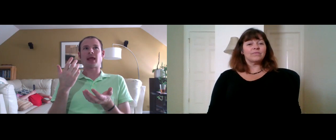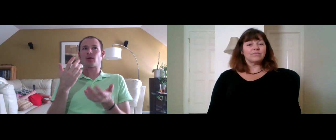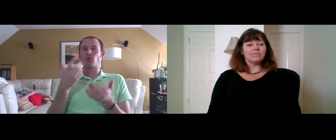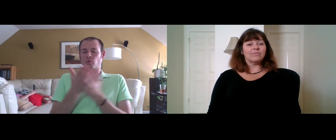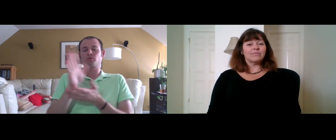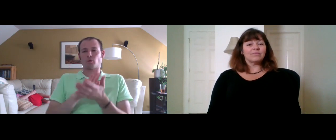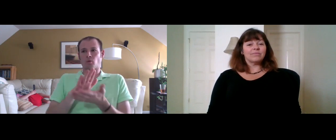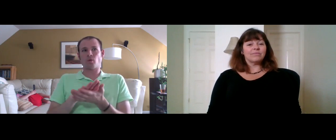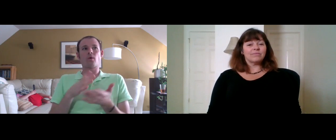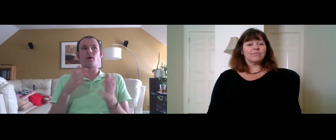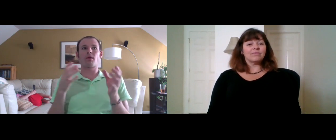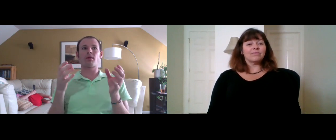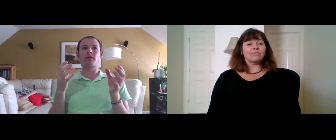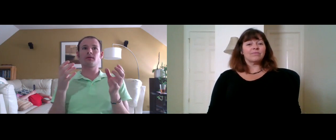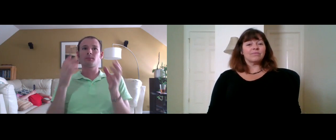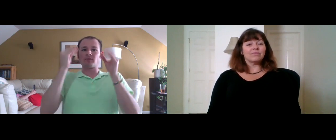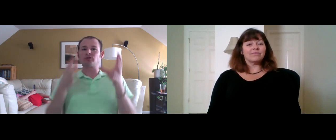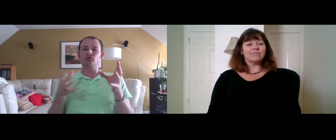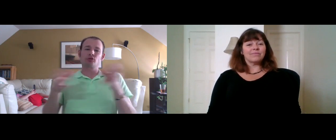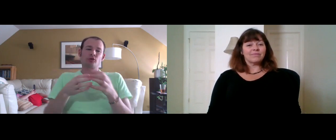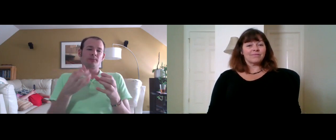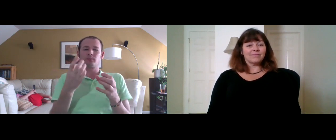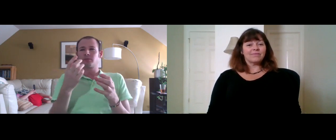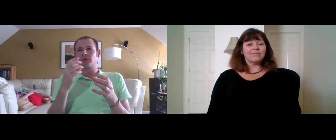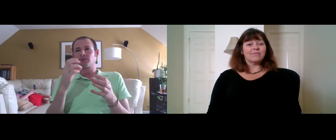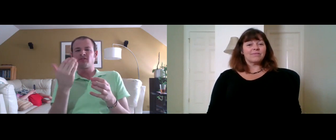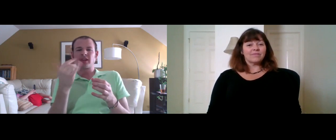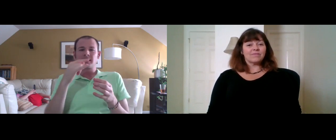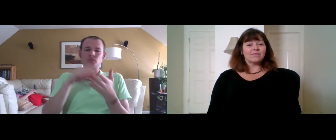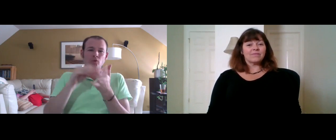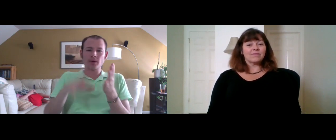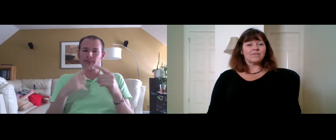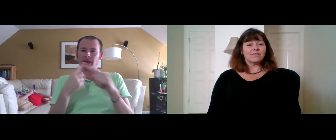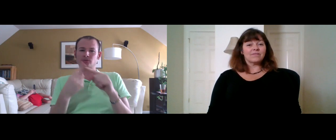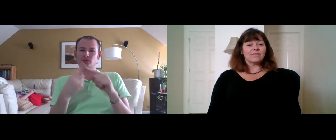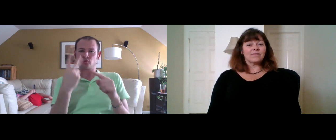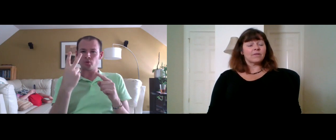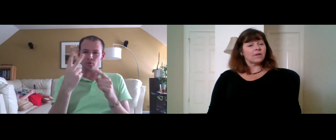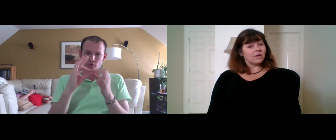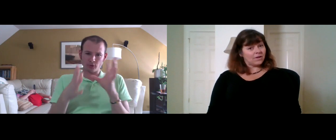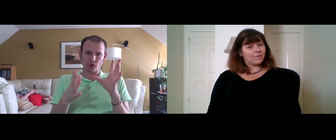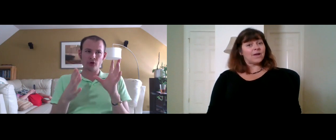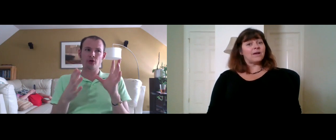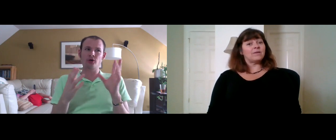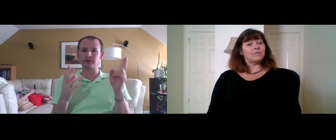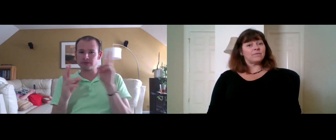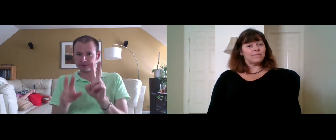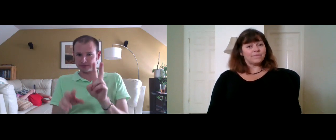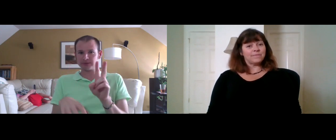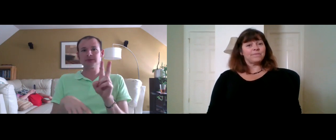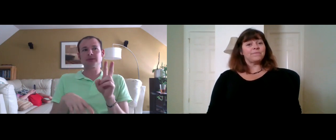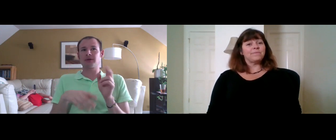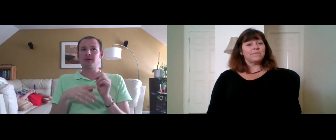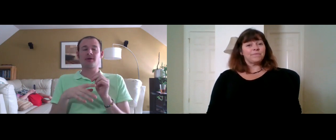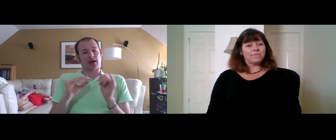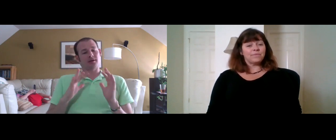a professor took 15 of us plus two interpreters